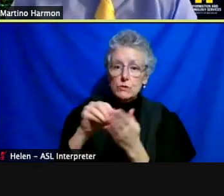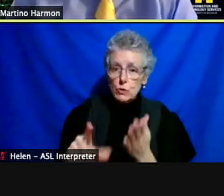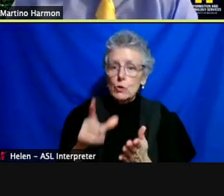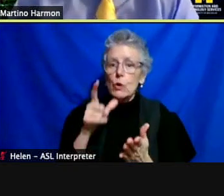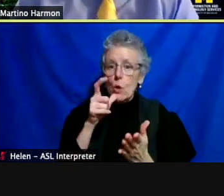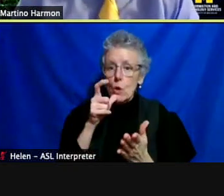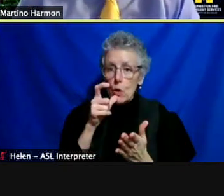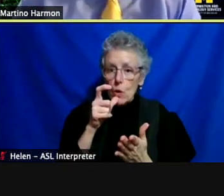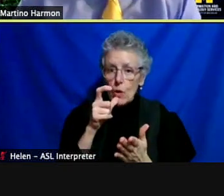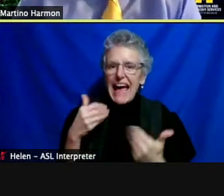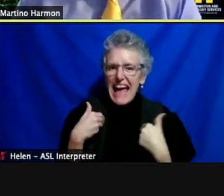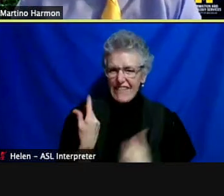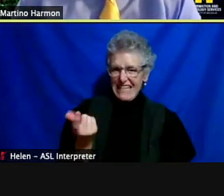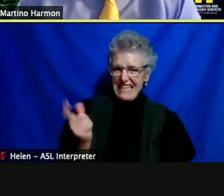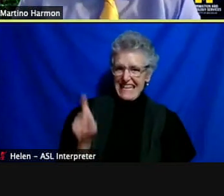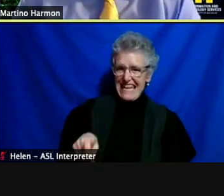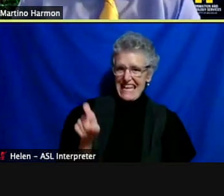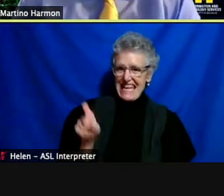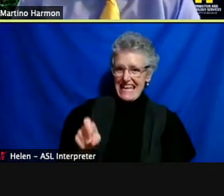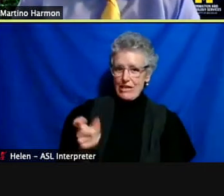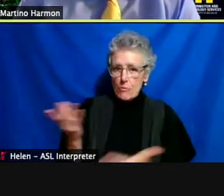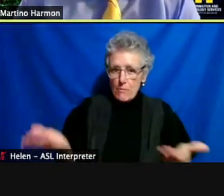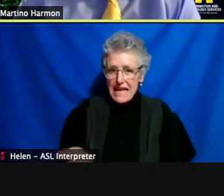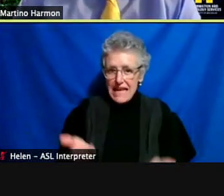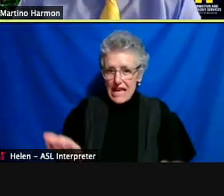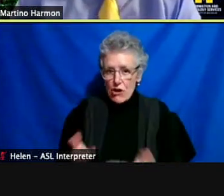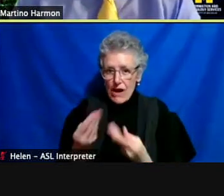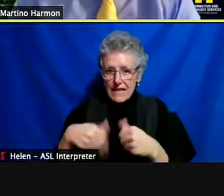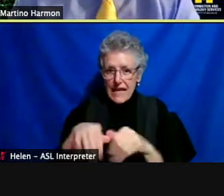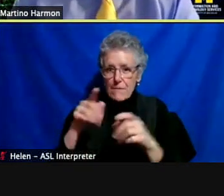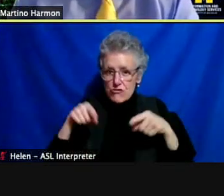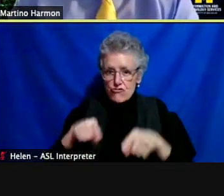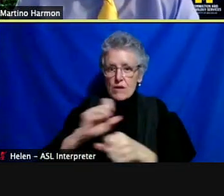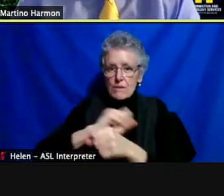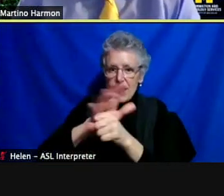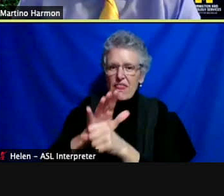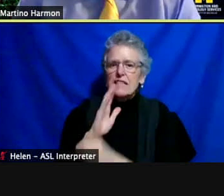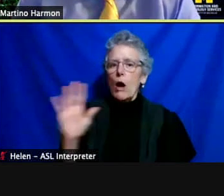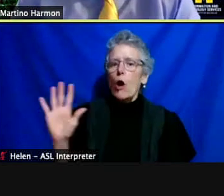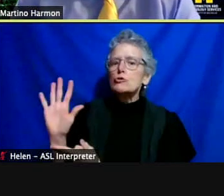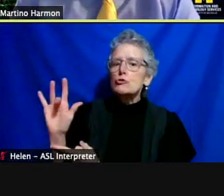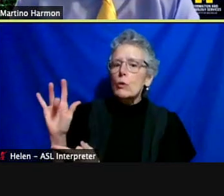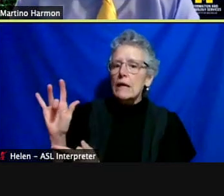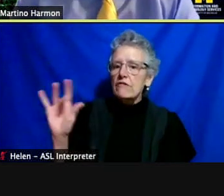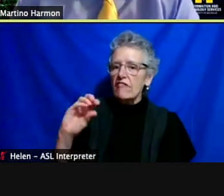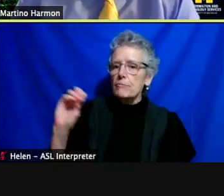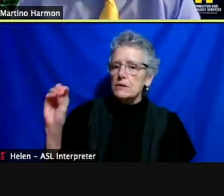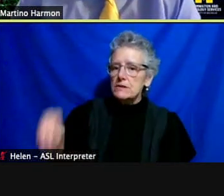to be on campus during the pandemic. And that's about 25% of our overall capacity.